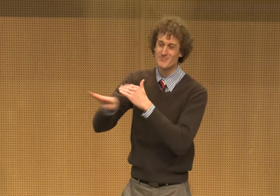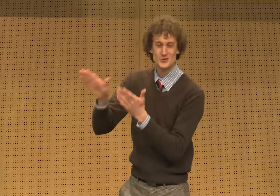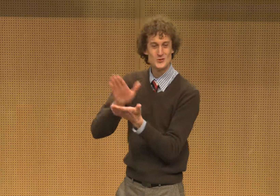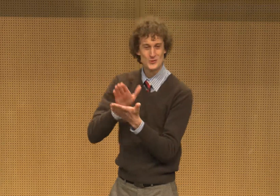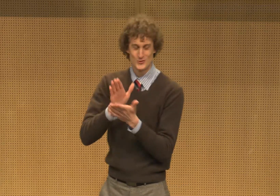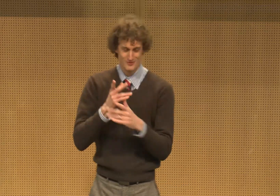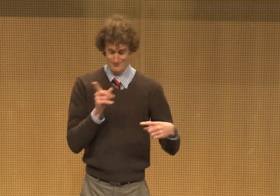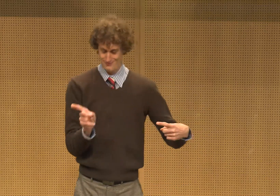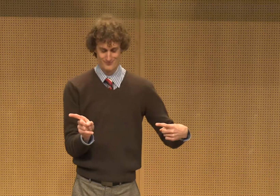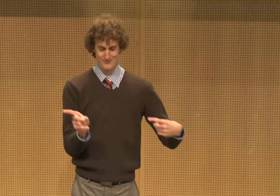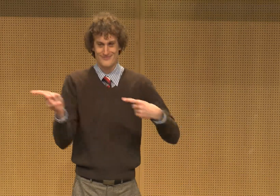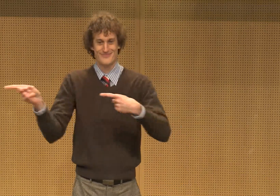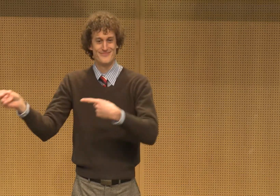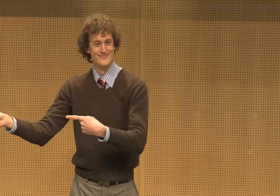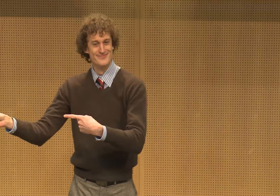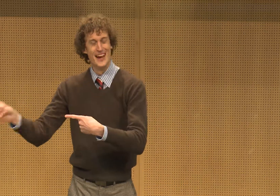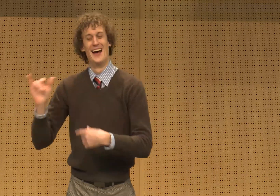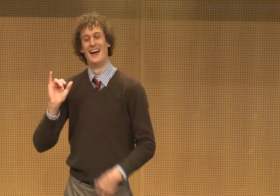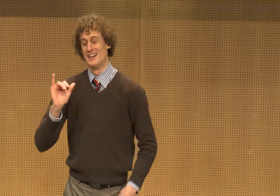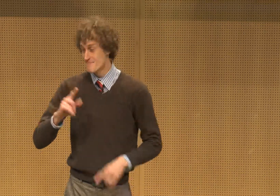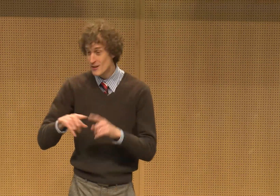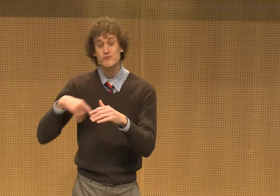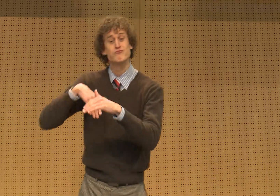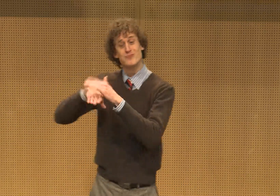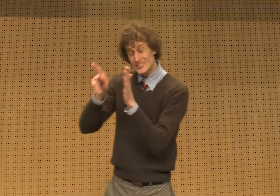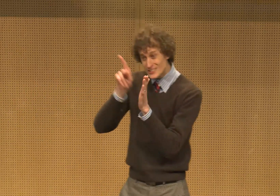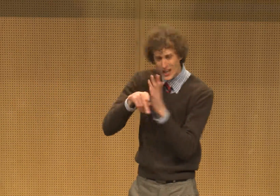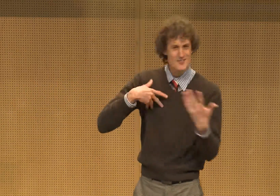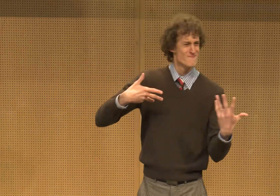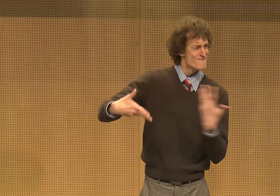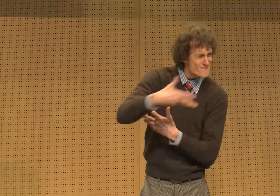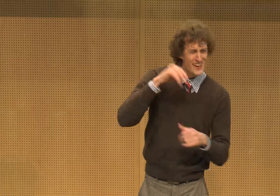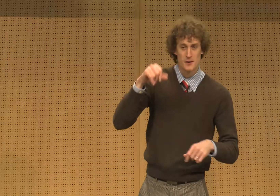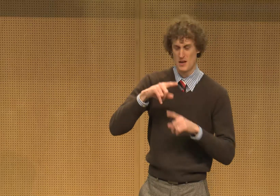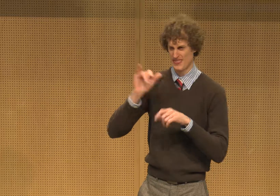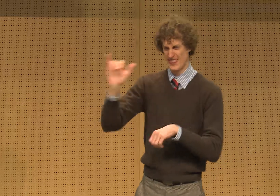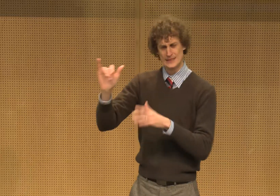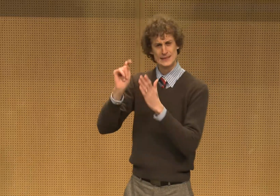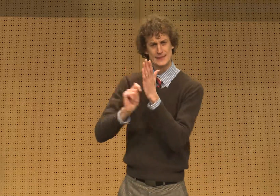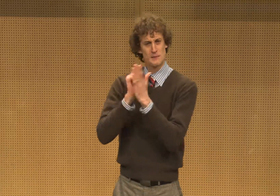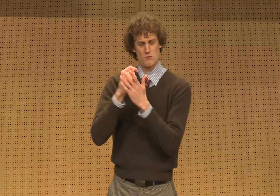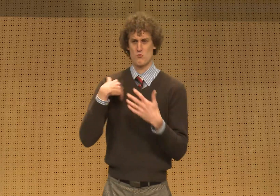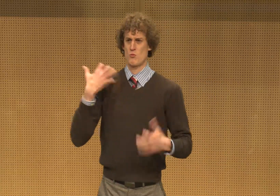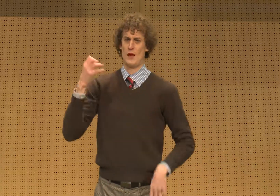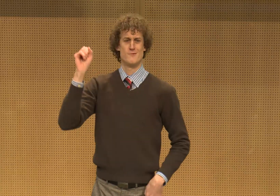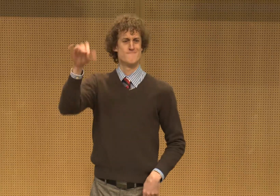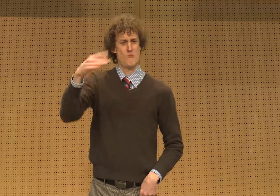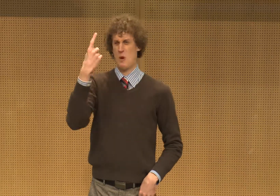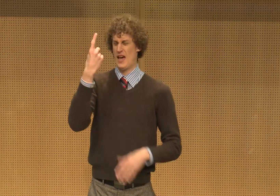and then we moved to California. My brother was behind me by a year, so we moved to the school in Freemont,